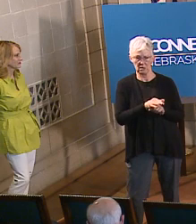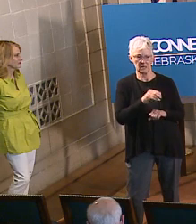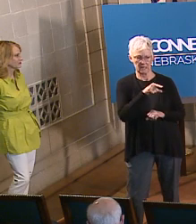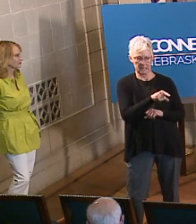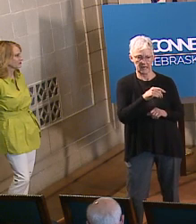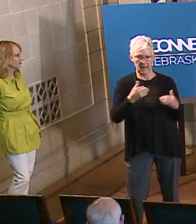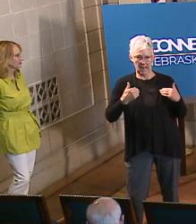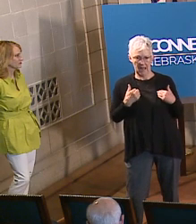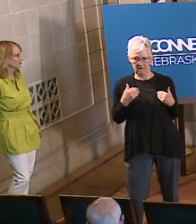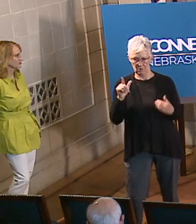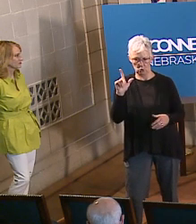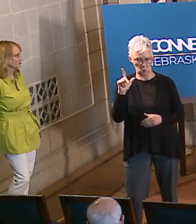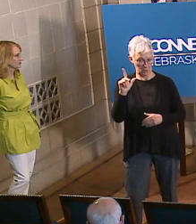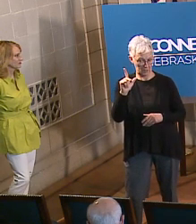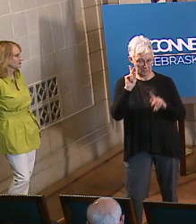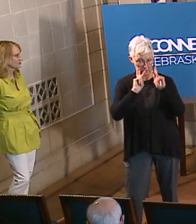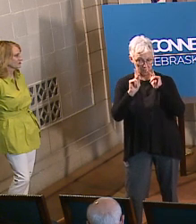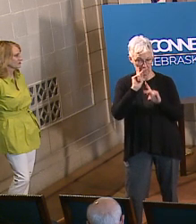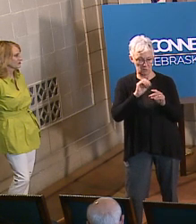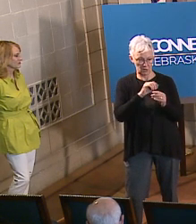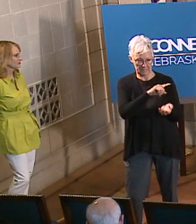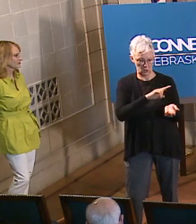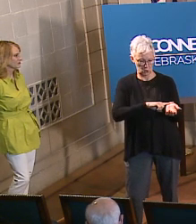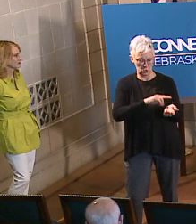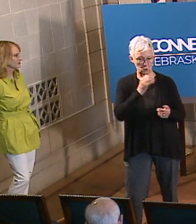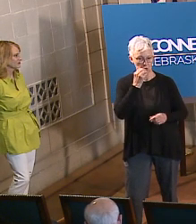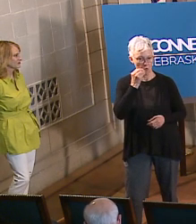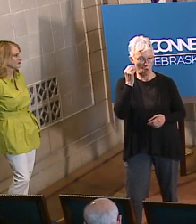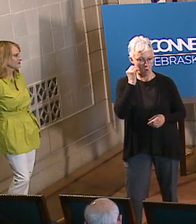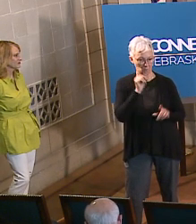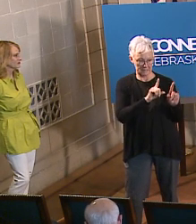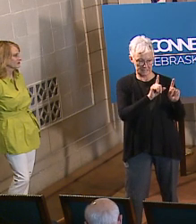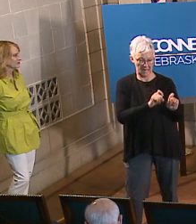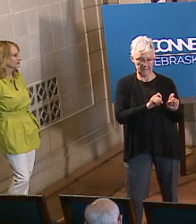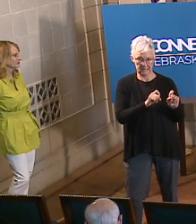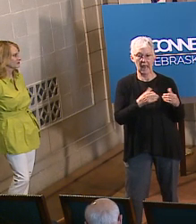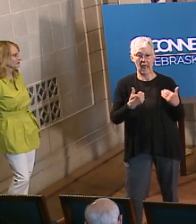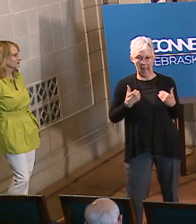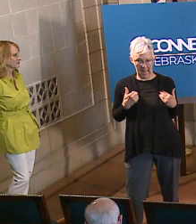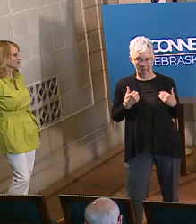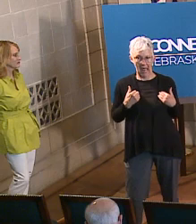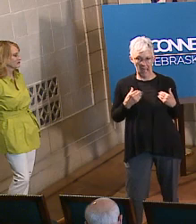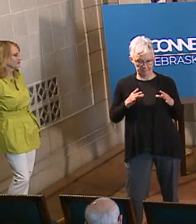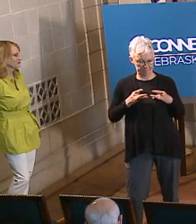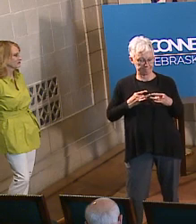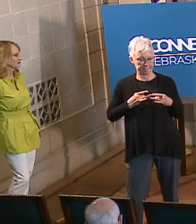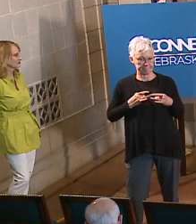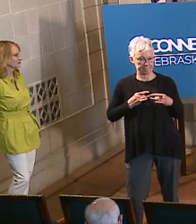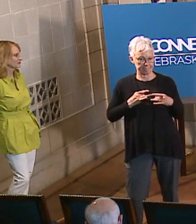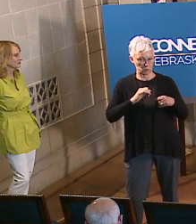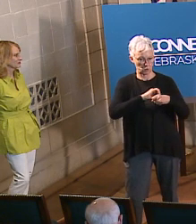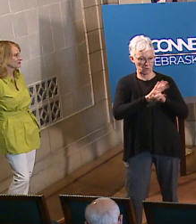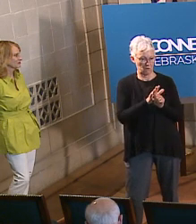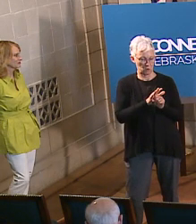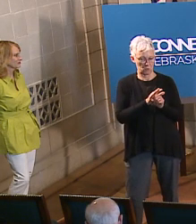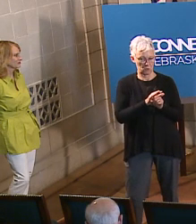SO THEY TESTED THE RESIDENTS WHO HAD BEEN VACCINATED.